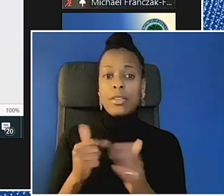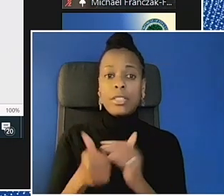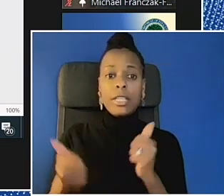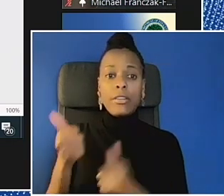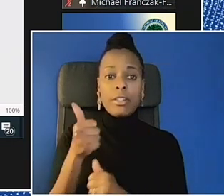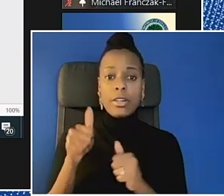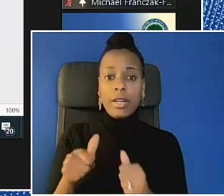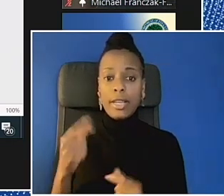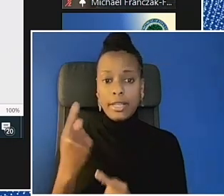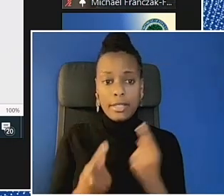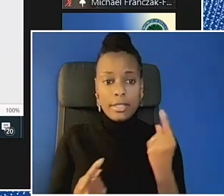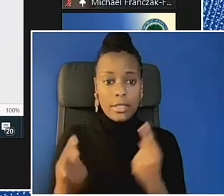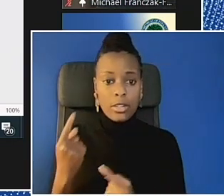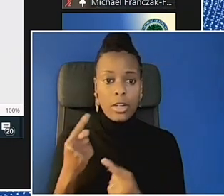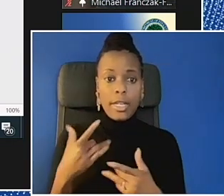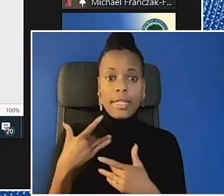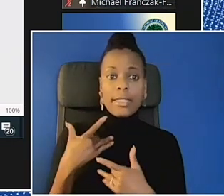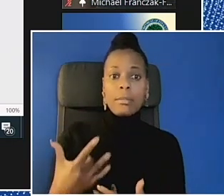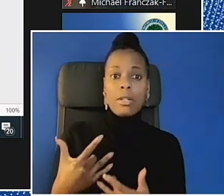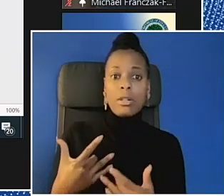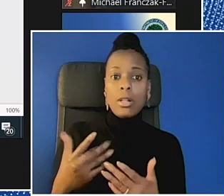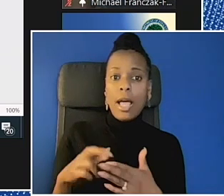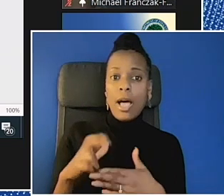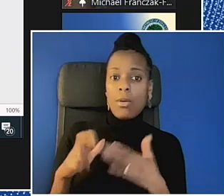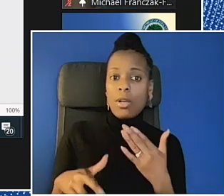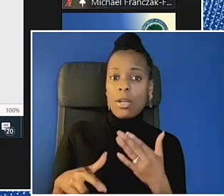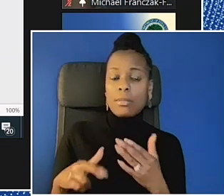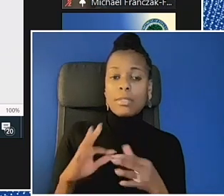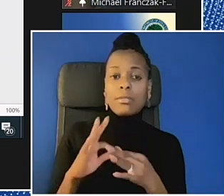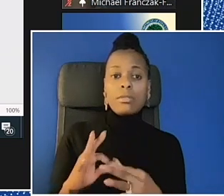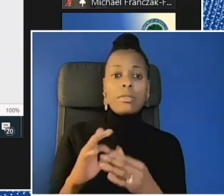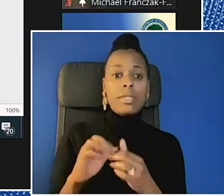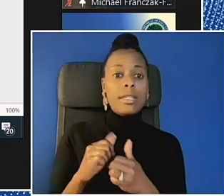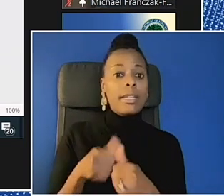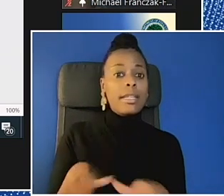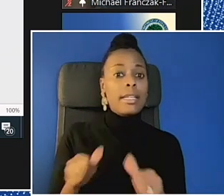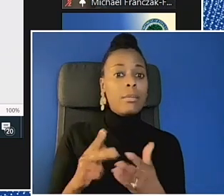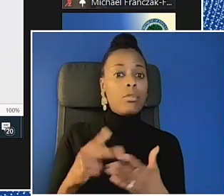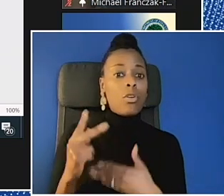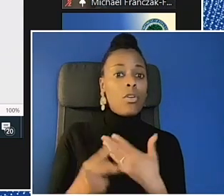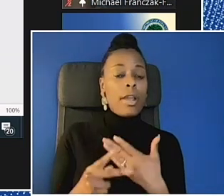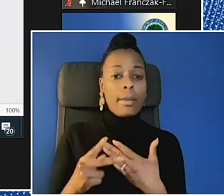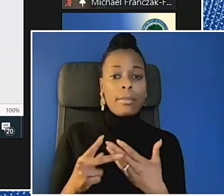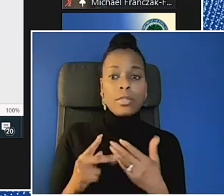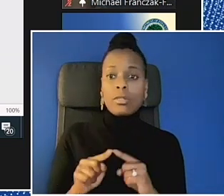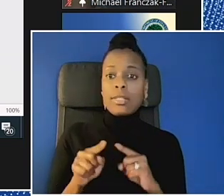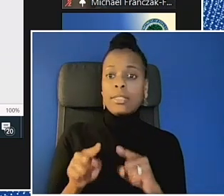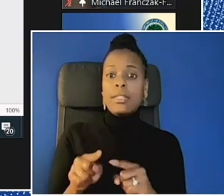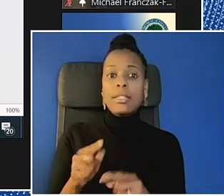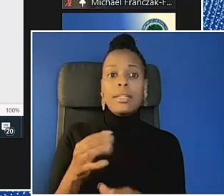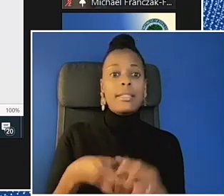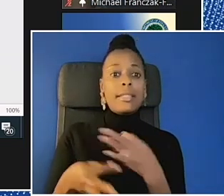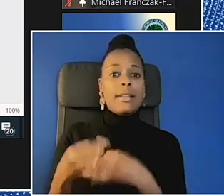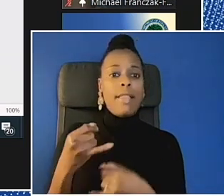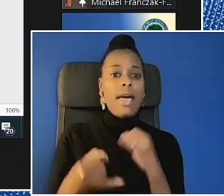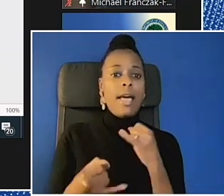outcomes associated with any program or programs attended, rather than the last one attended. We agree with making this